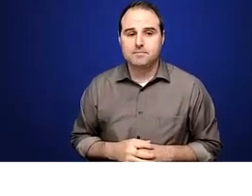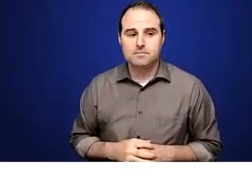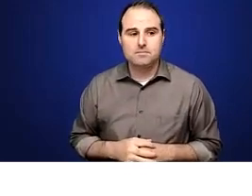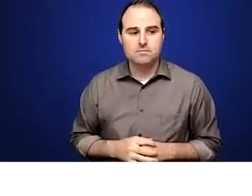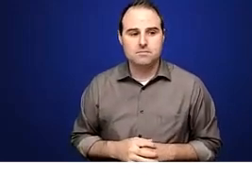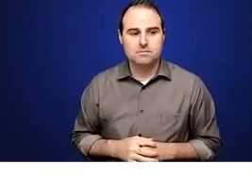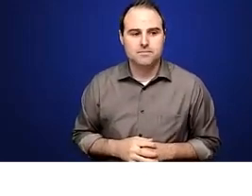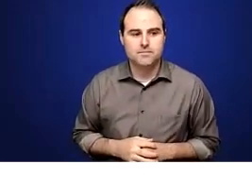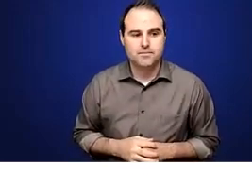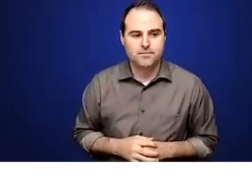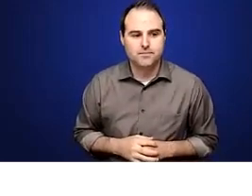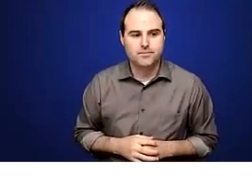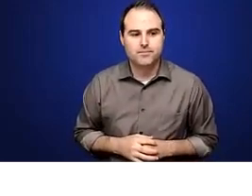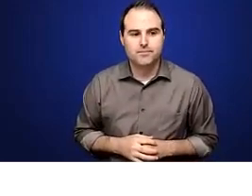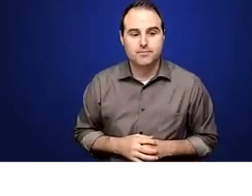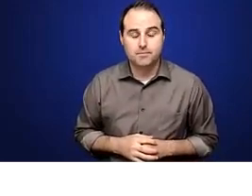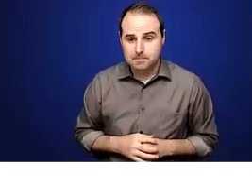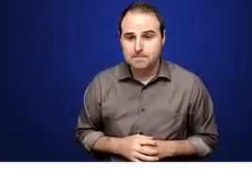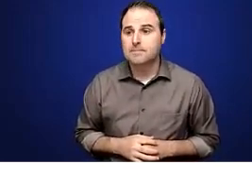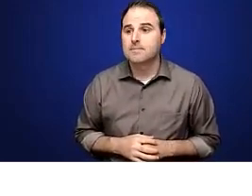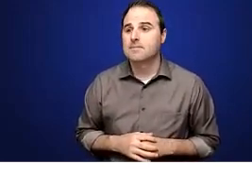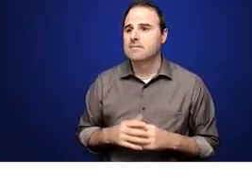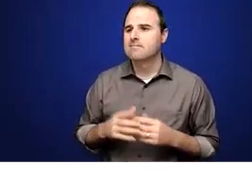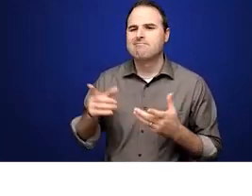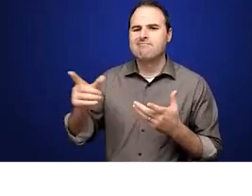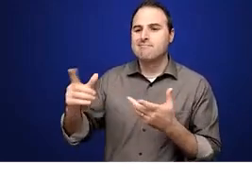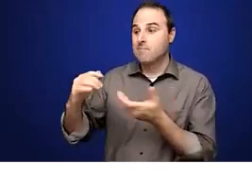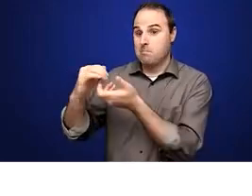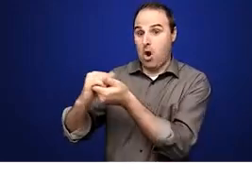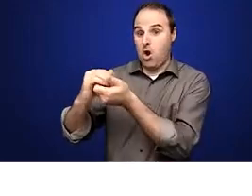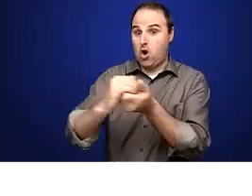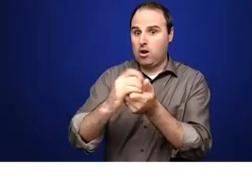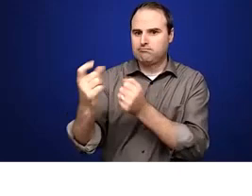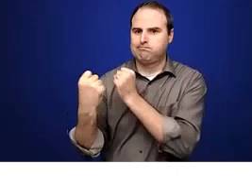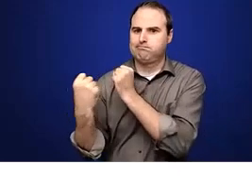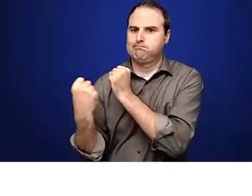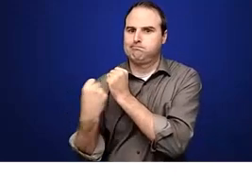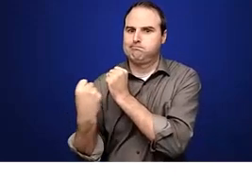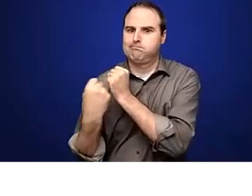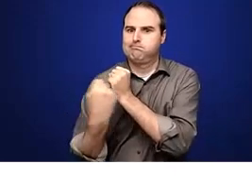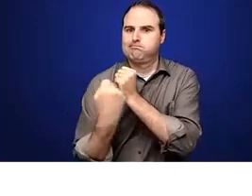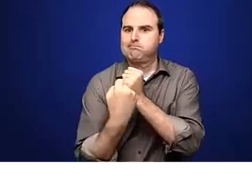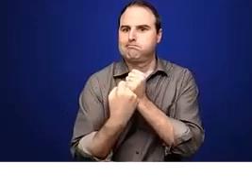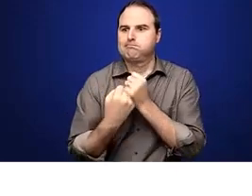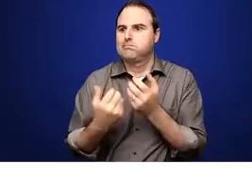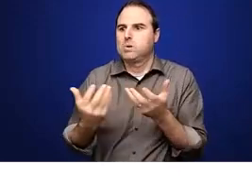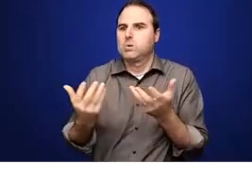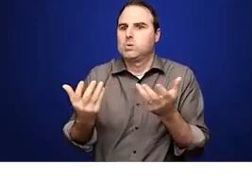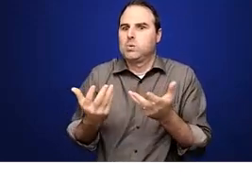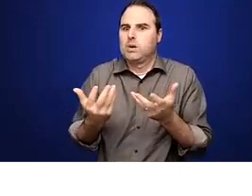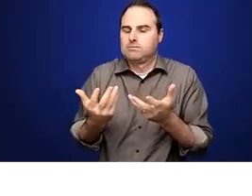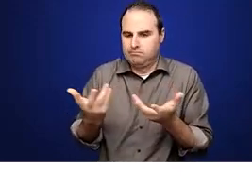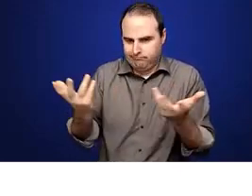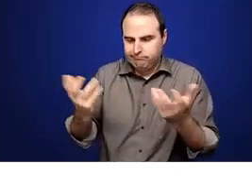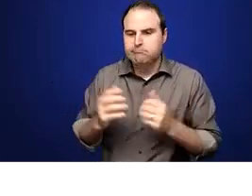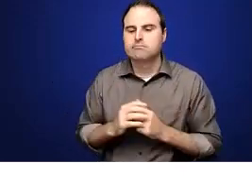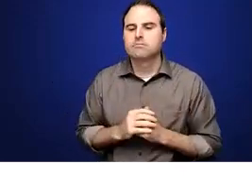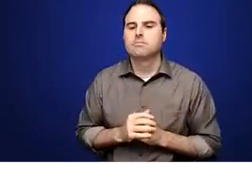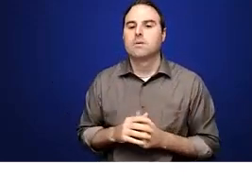So what were some of the key partner contributions to this project? I would say, first of all, during tool development,